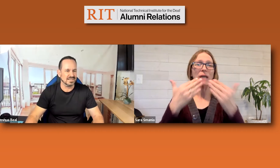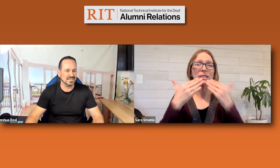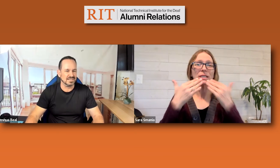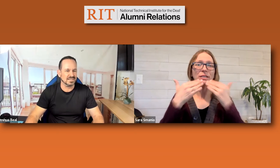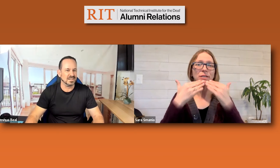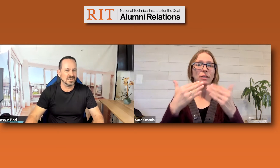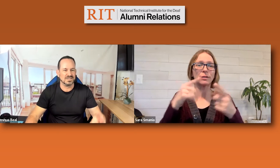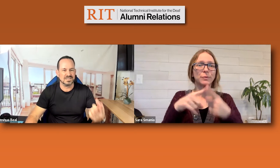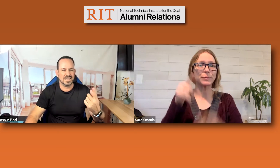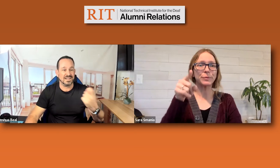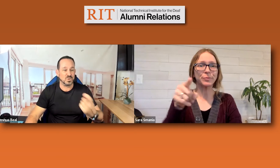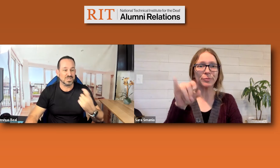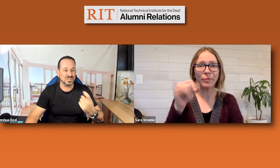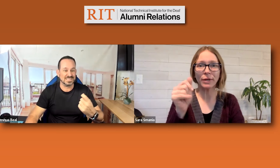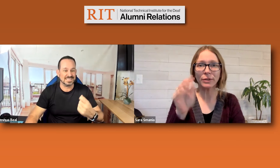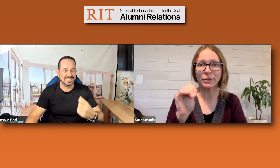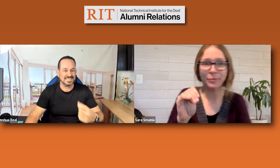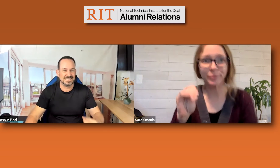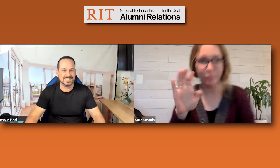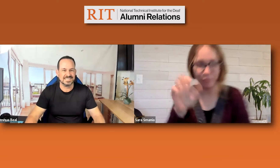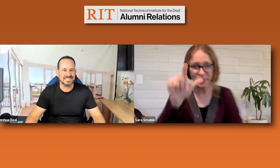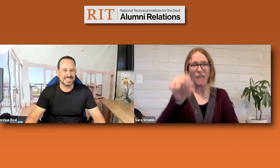So many thanks to you, Joshua.